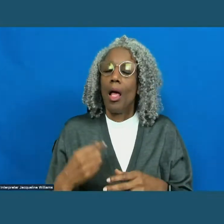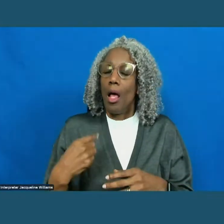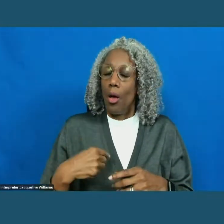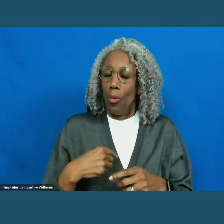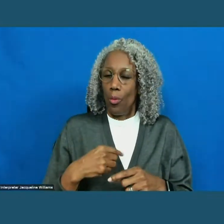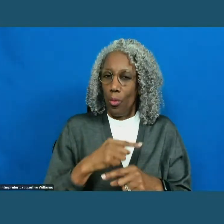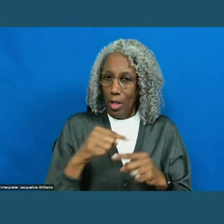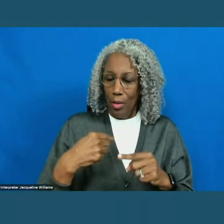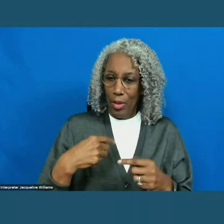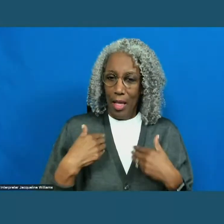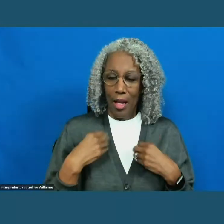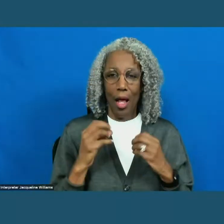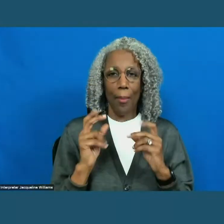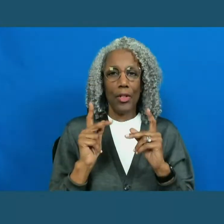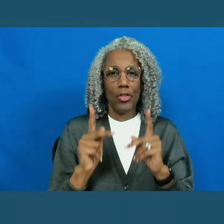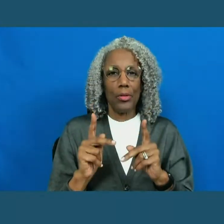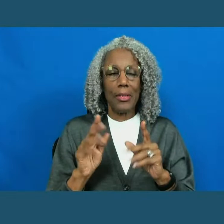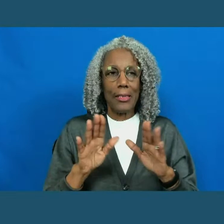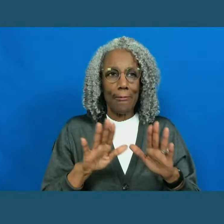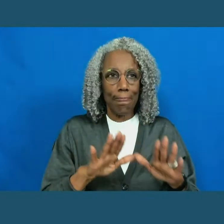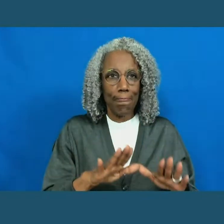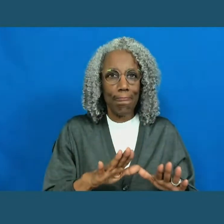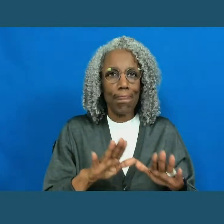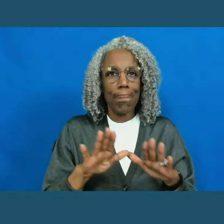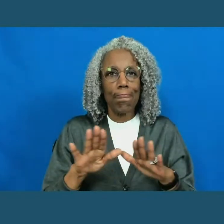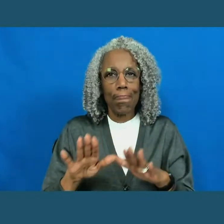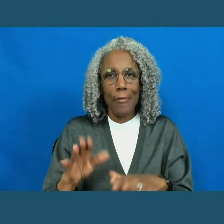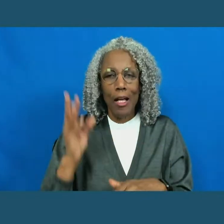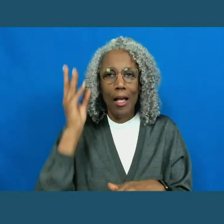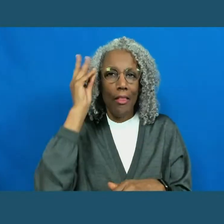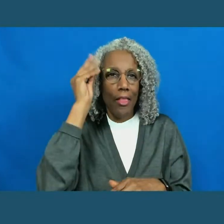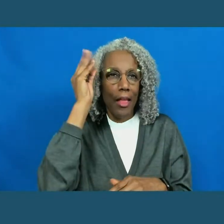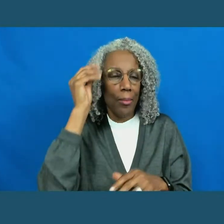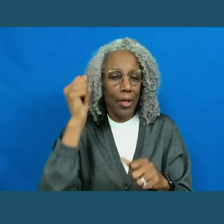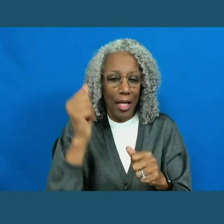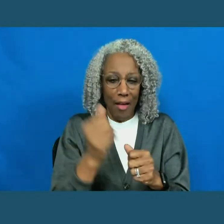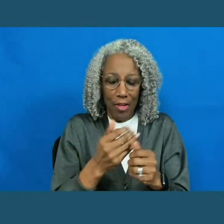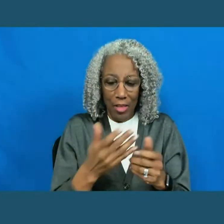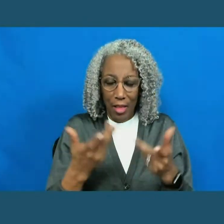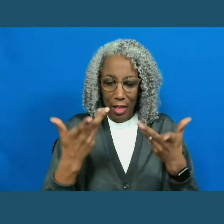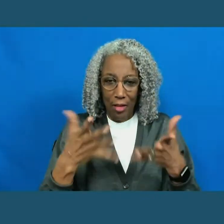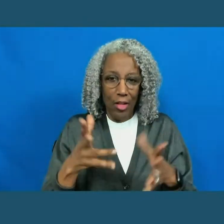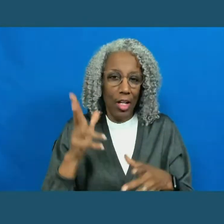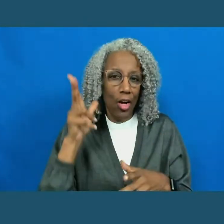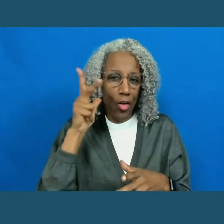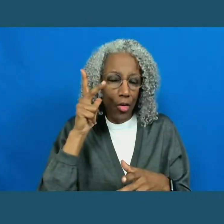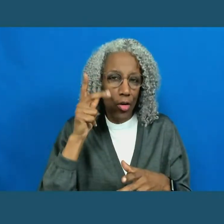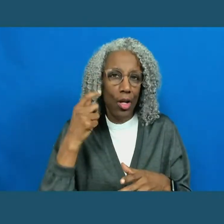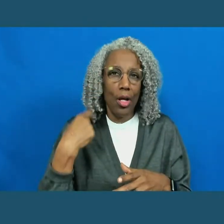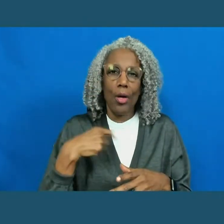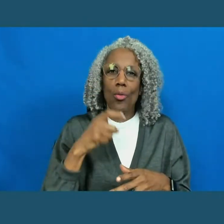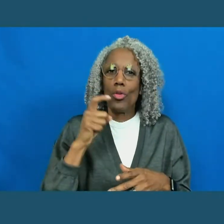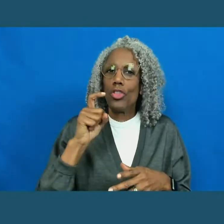maybe Decompressed from all of